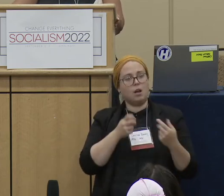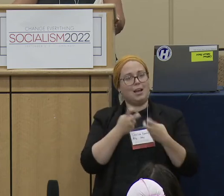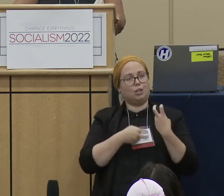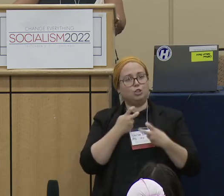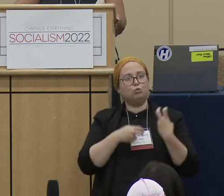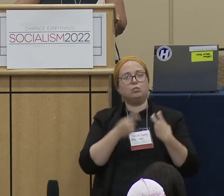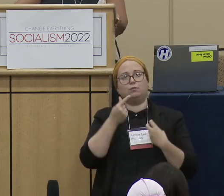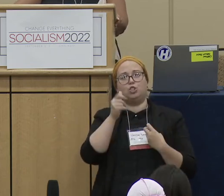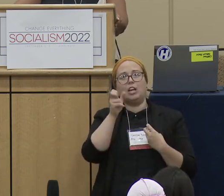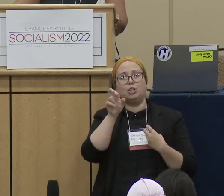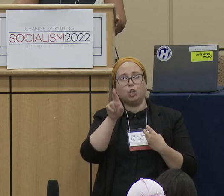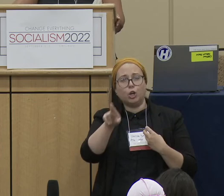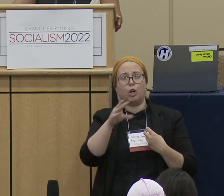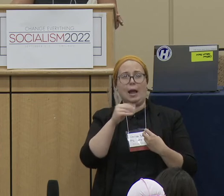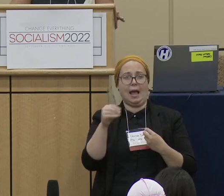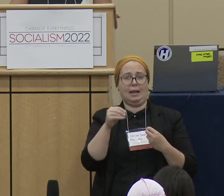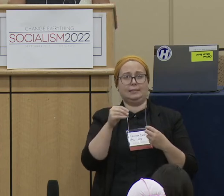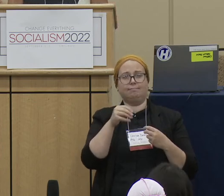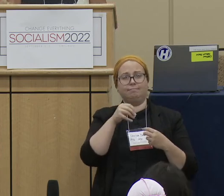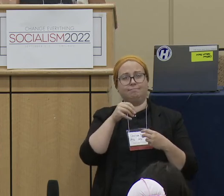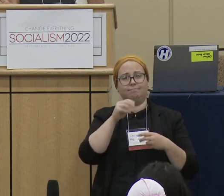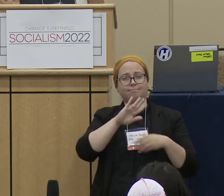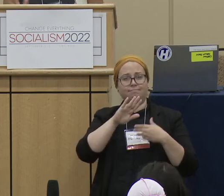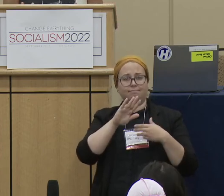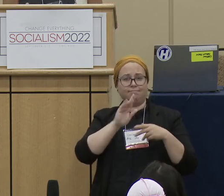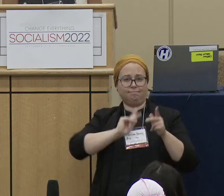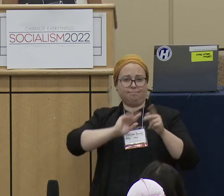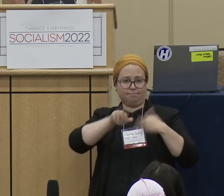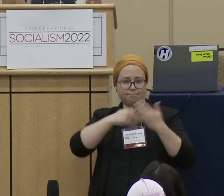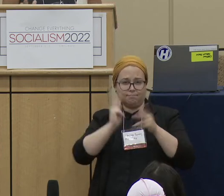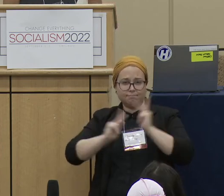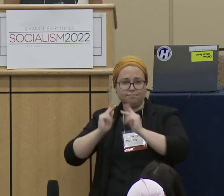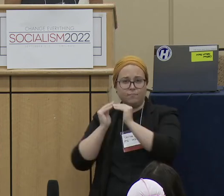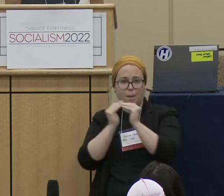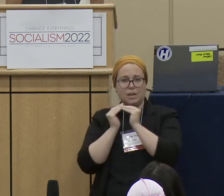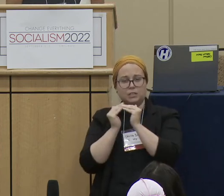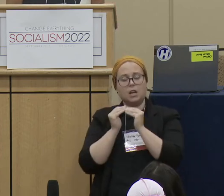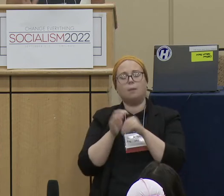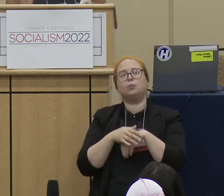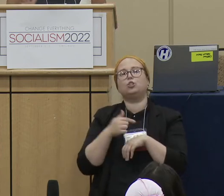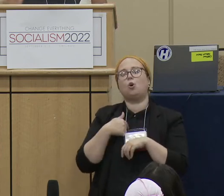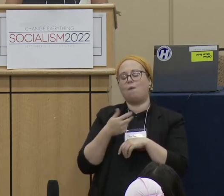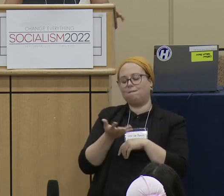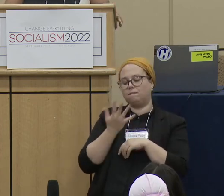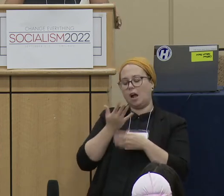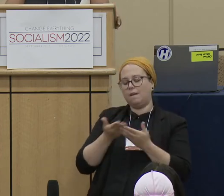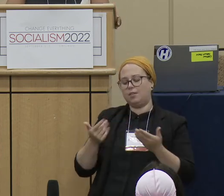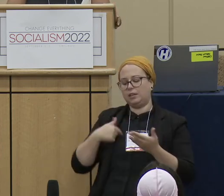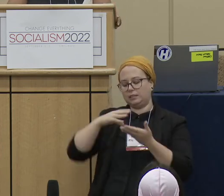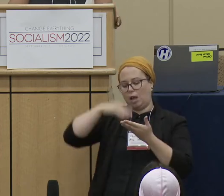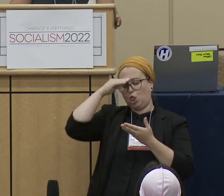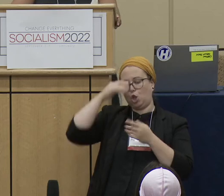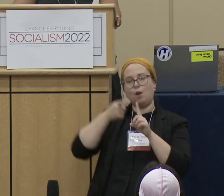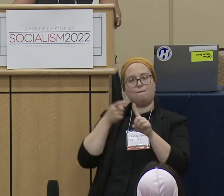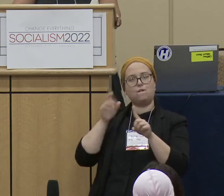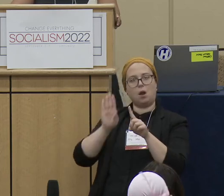incarcerated brothers were wrestling with issues of gender and feminism. So, I take five things away